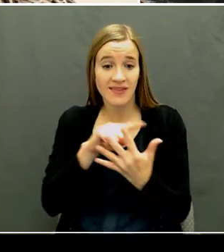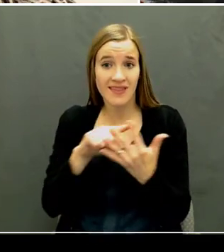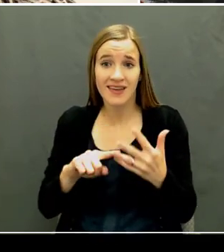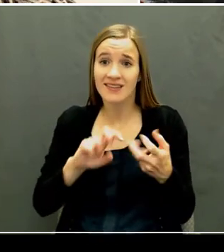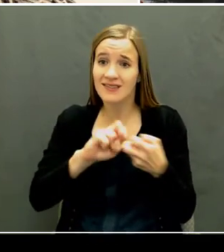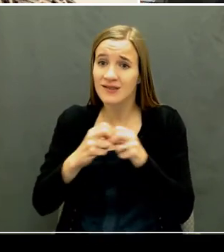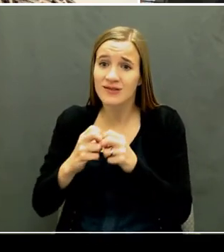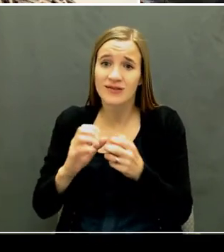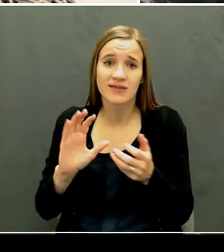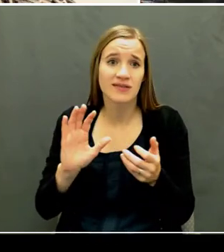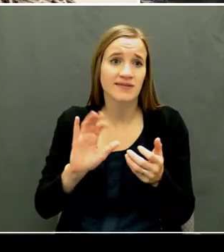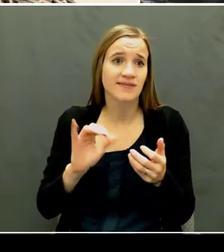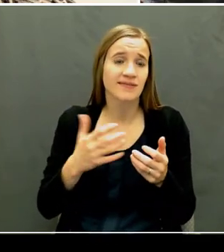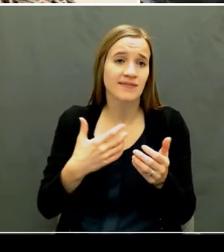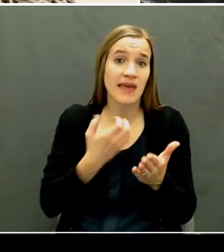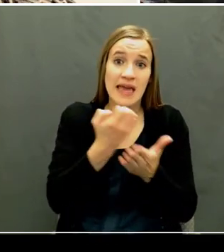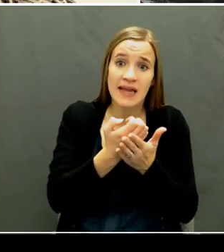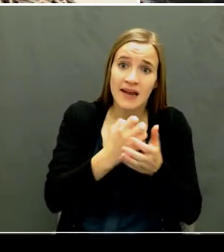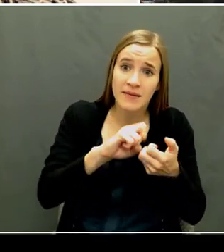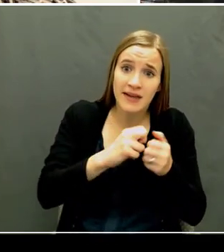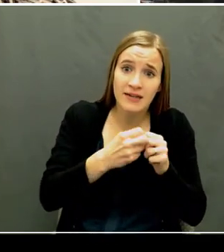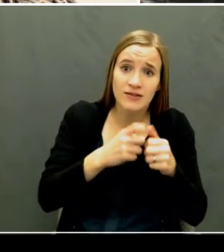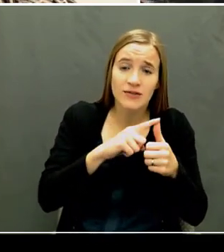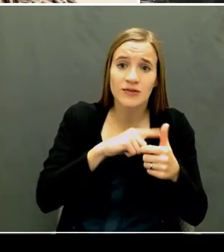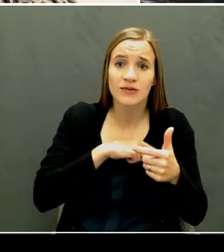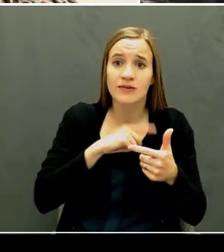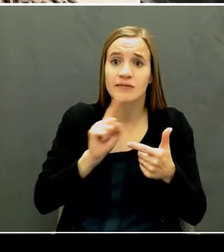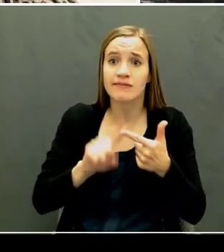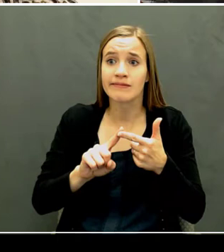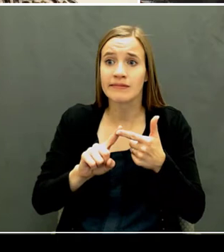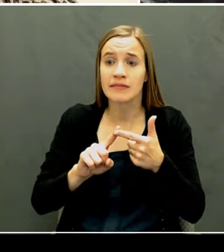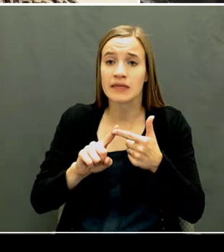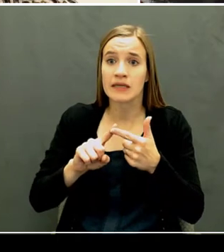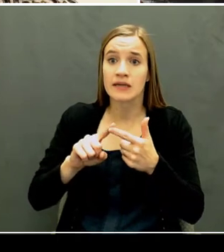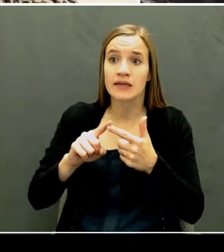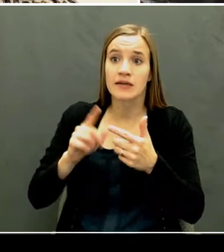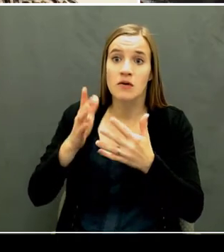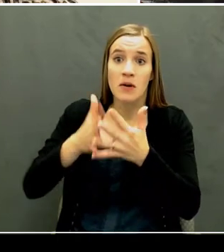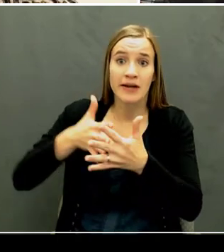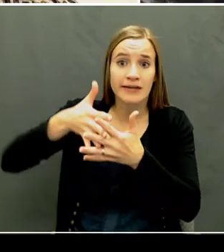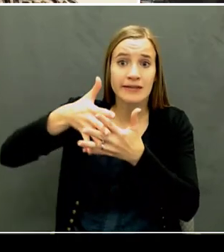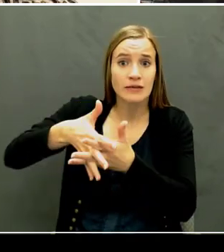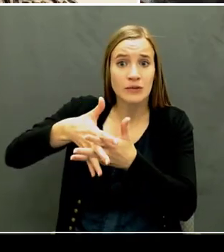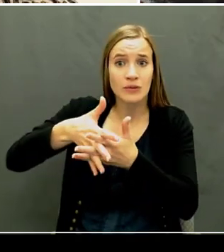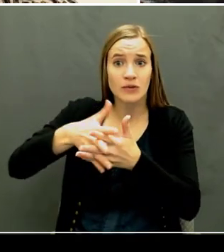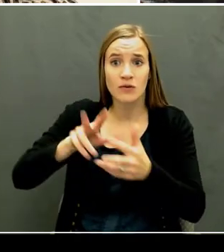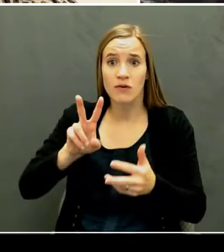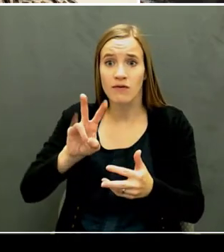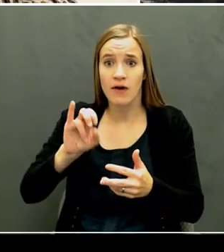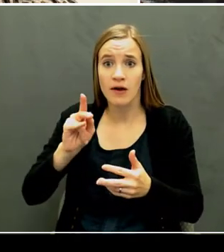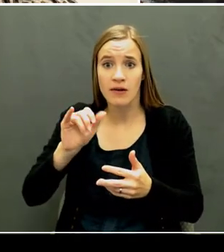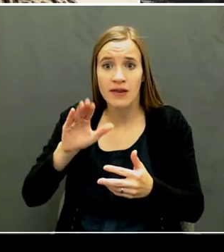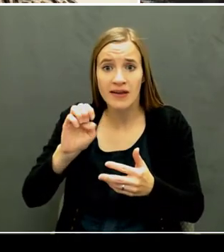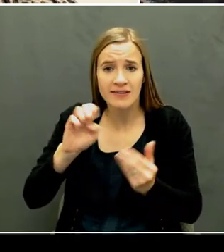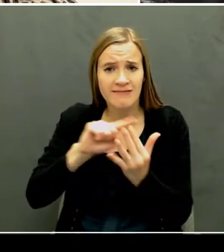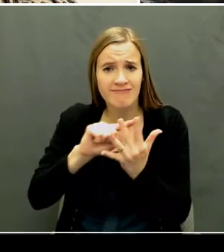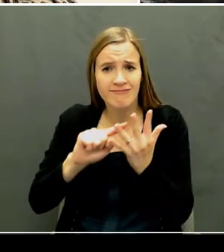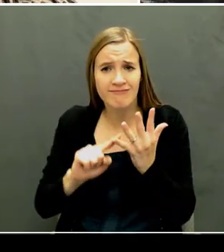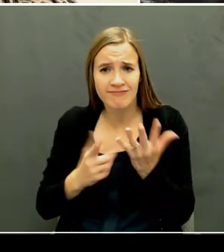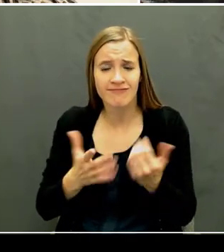from a policy standpoint, and right now, we're, there's a debate negotiation going on, right? For,